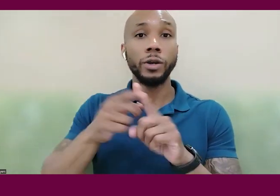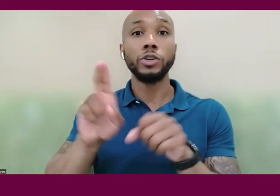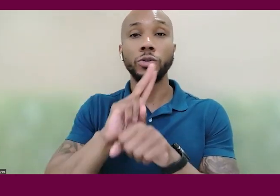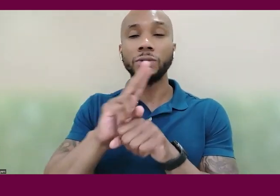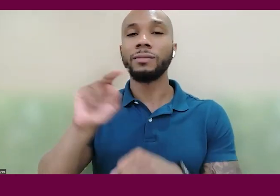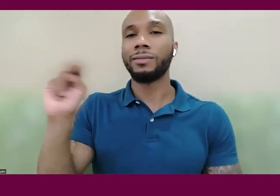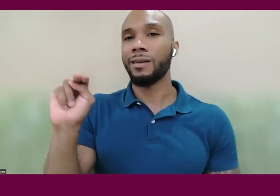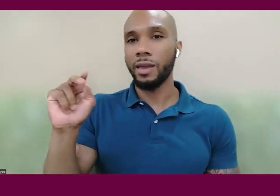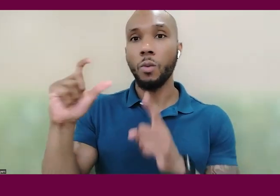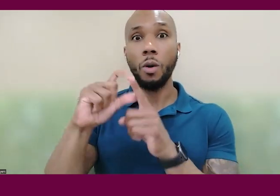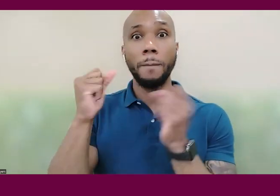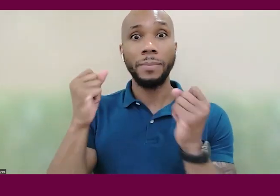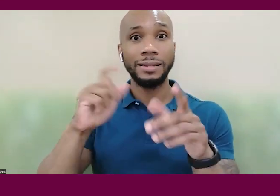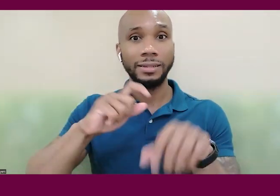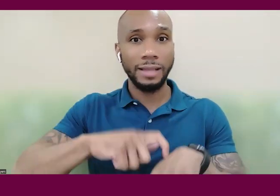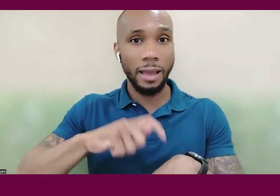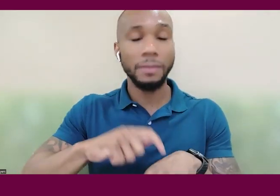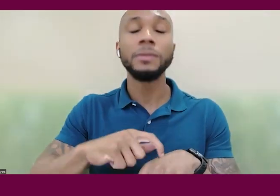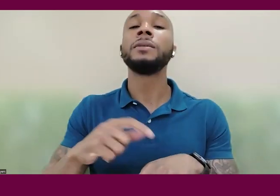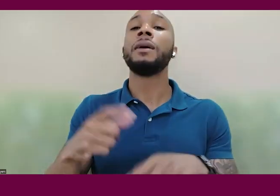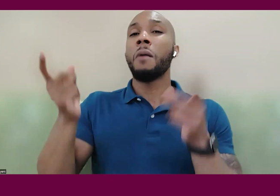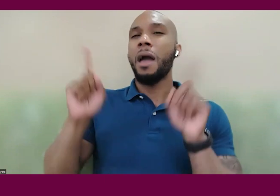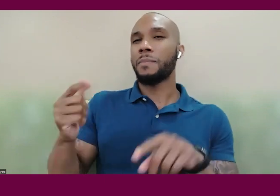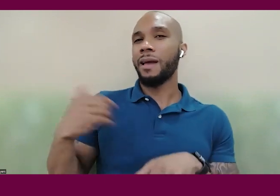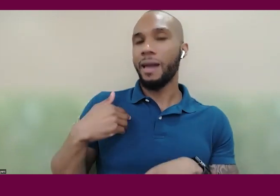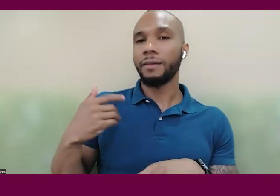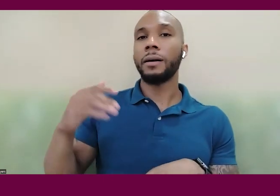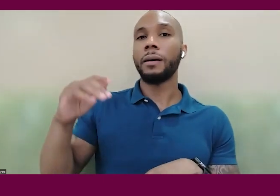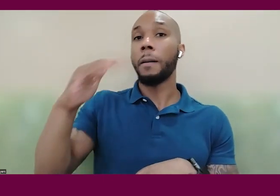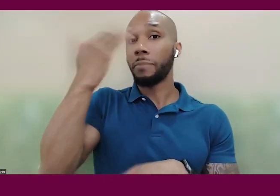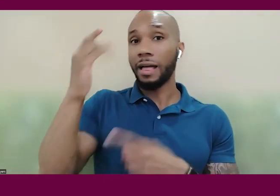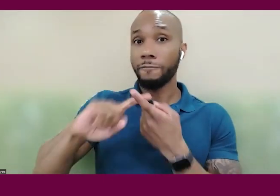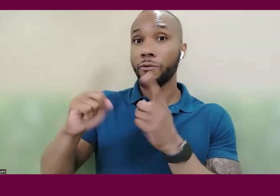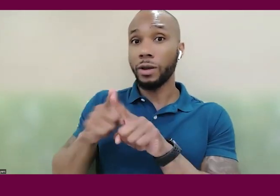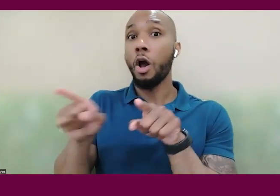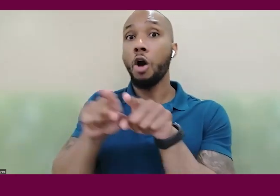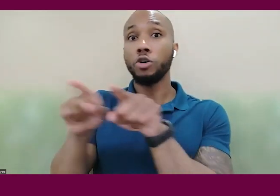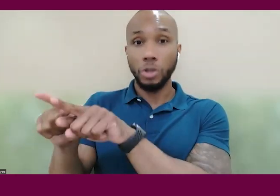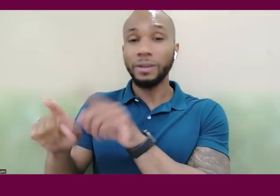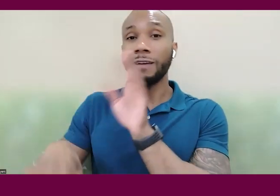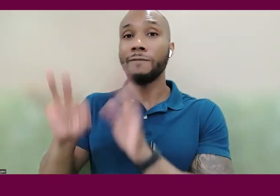the "N" word several times. Happened to have a Black friend also and they came across the letter.